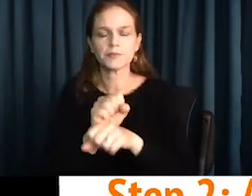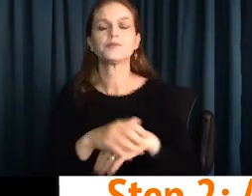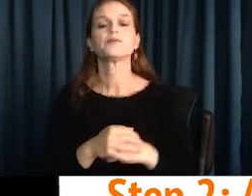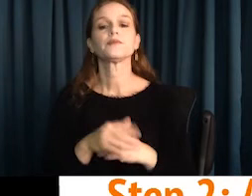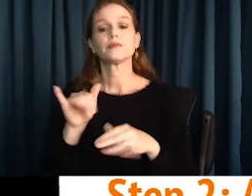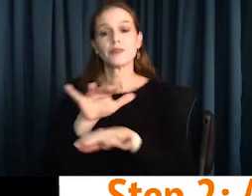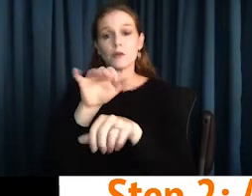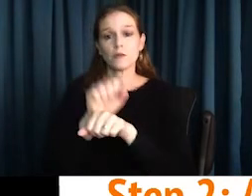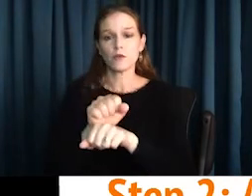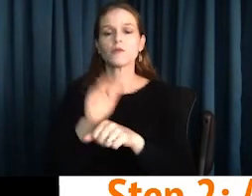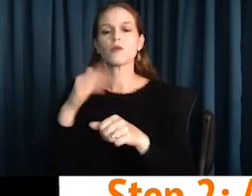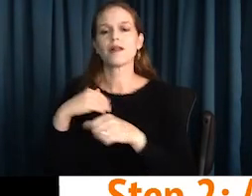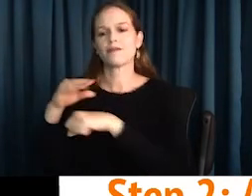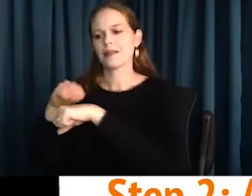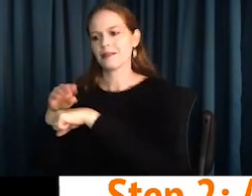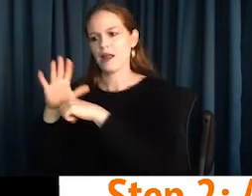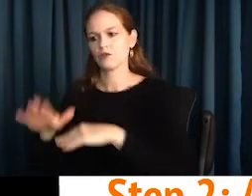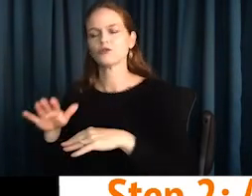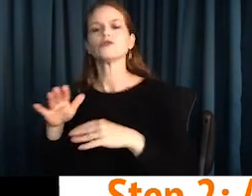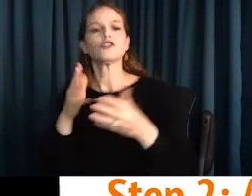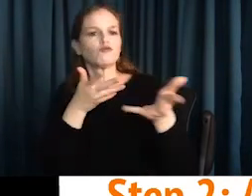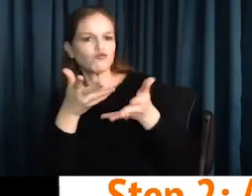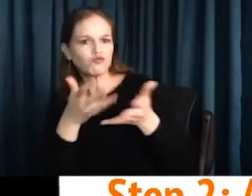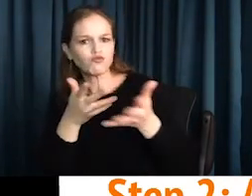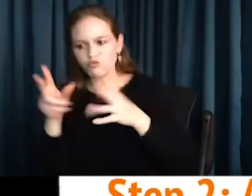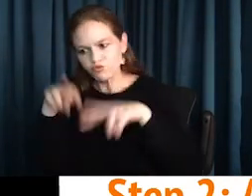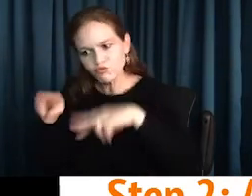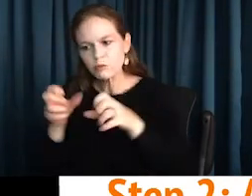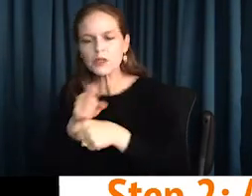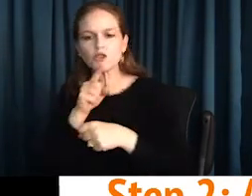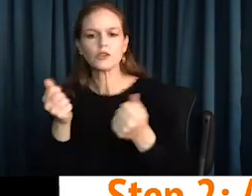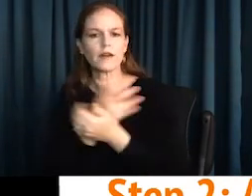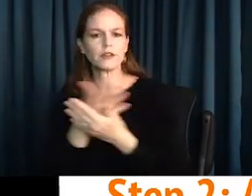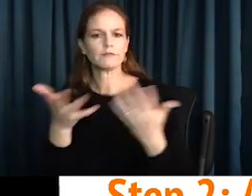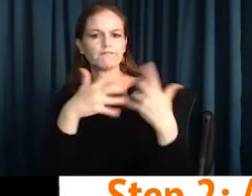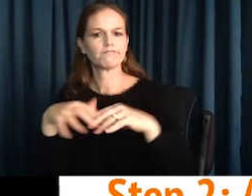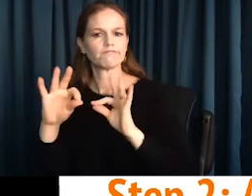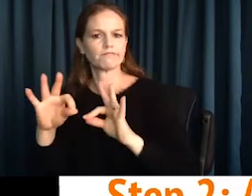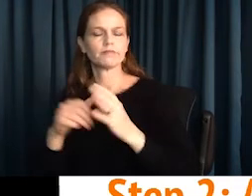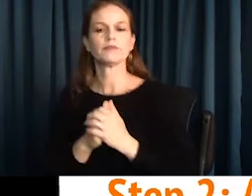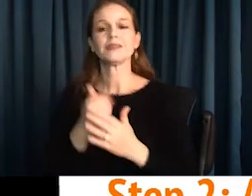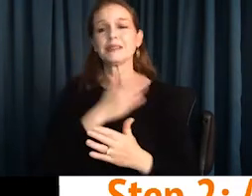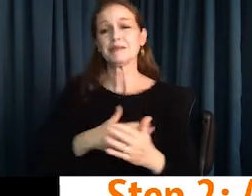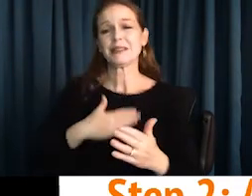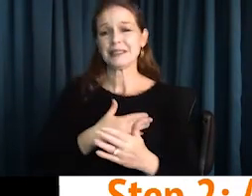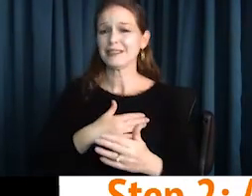everything looks good. Please allow a minimum of two weeks to schedule an initial appointment which